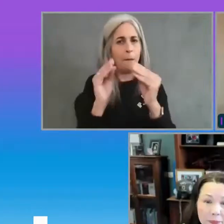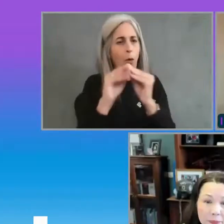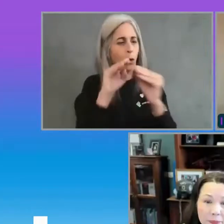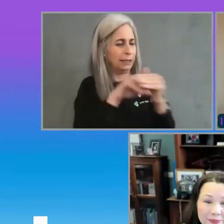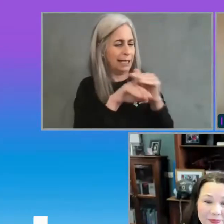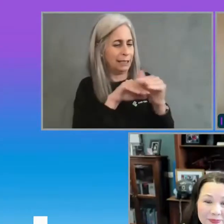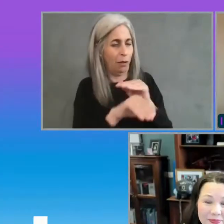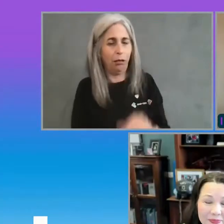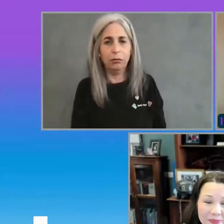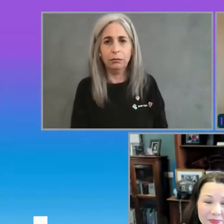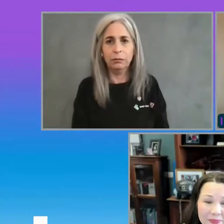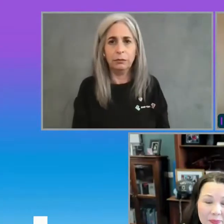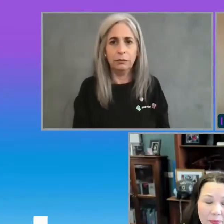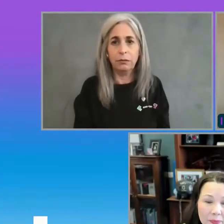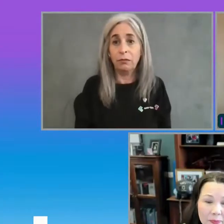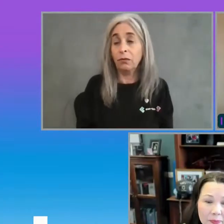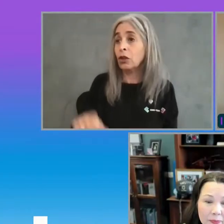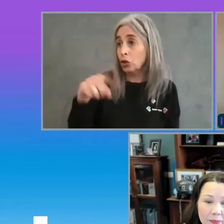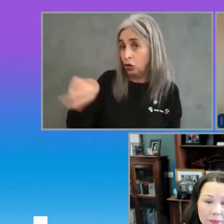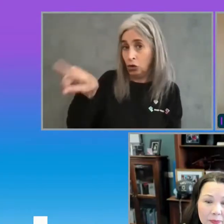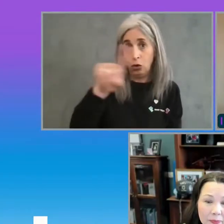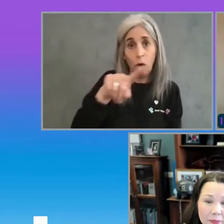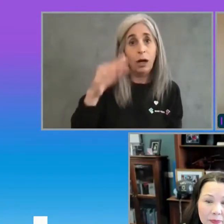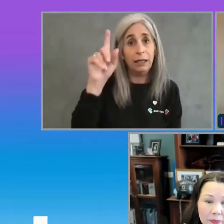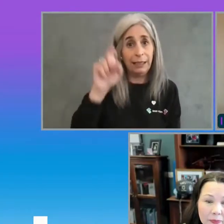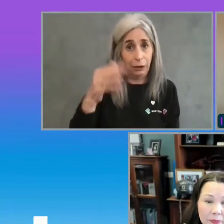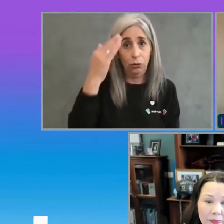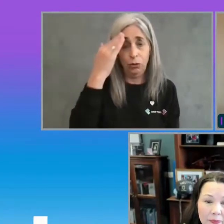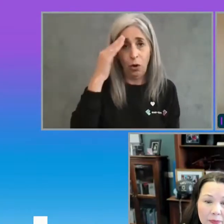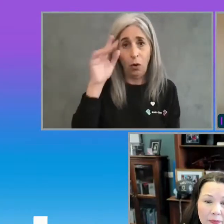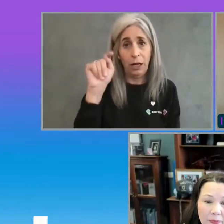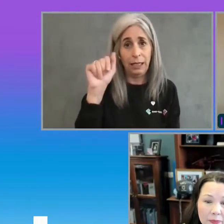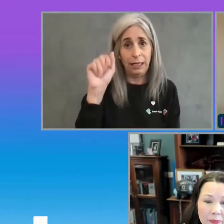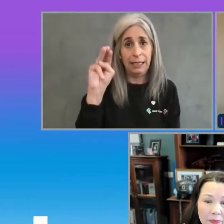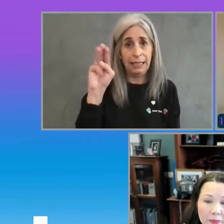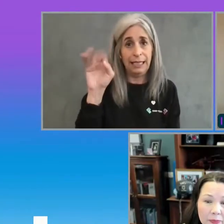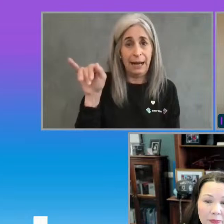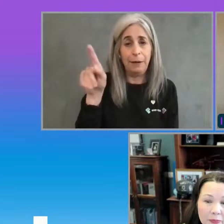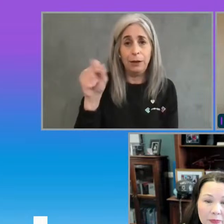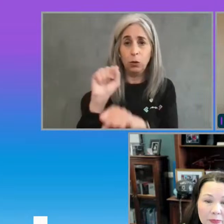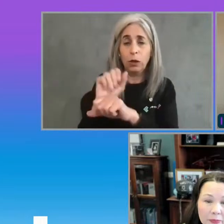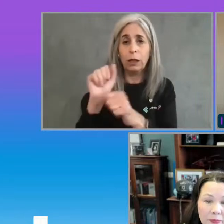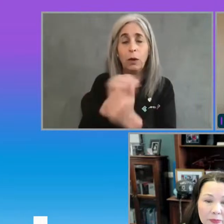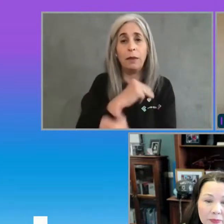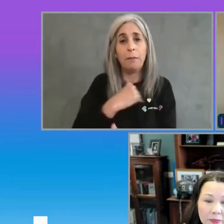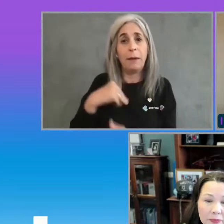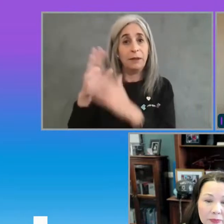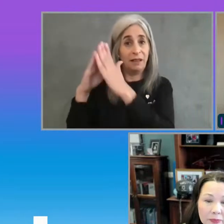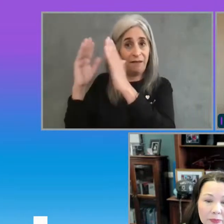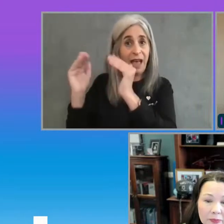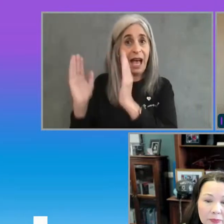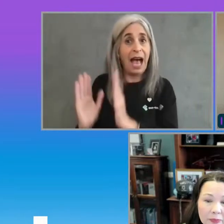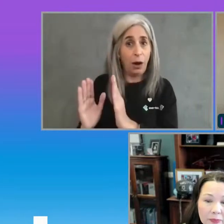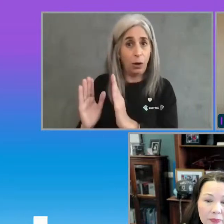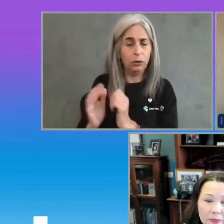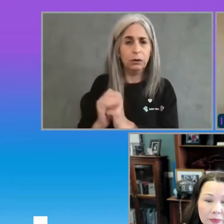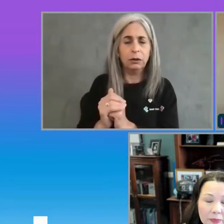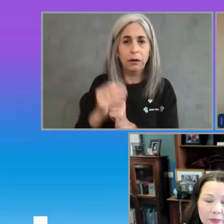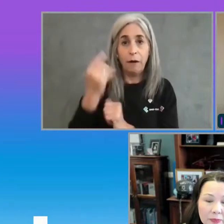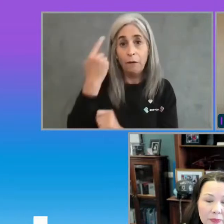accessible. Well, and all of you should know that Tammy is working with